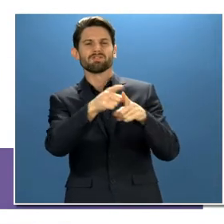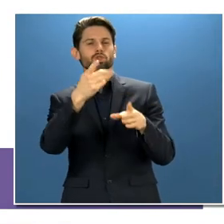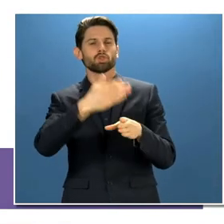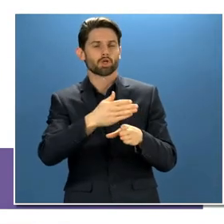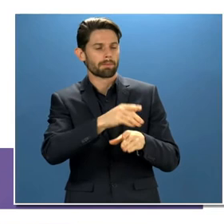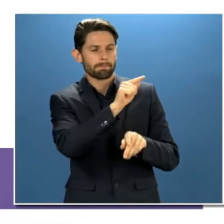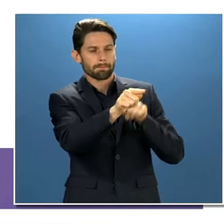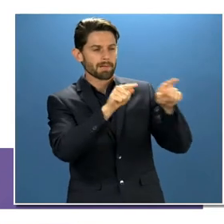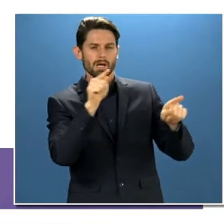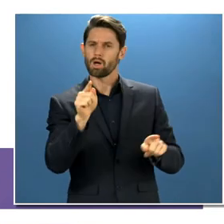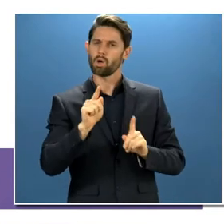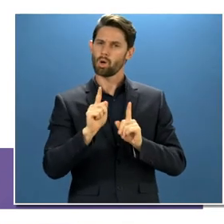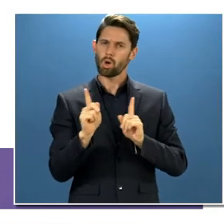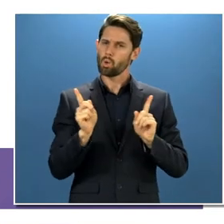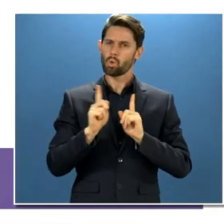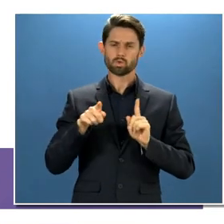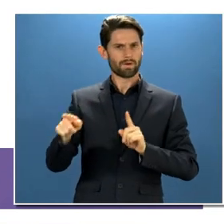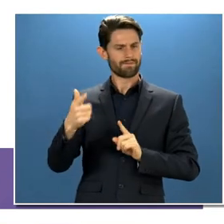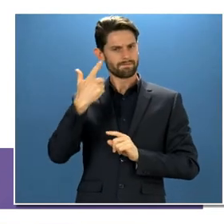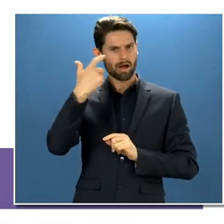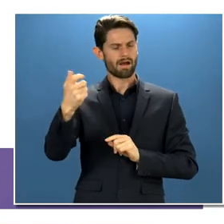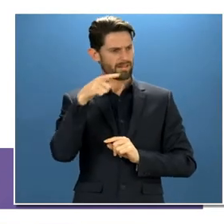in getting the job and keeping you in a job?